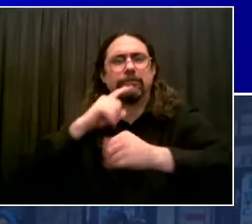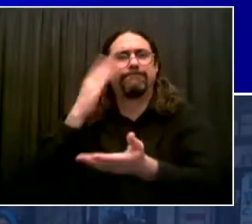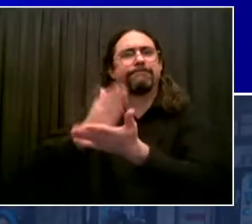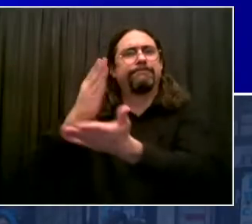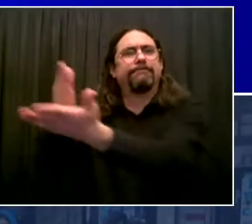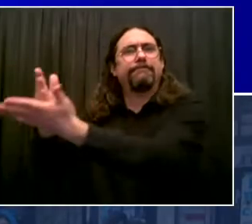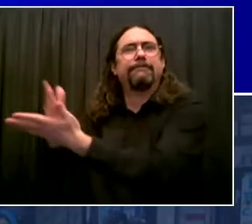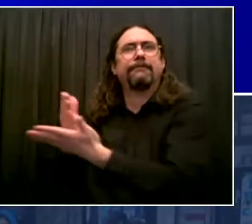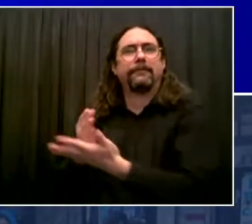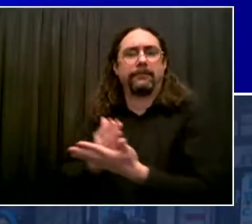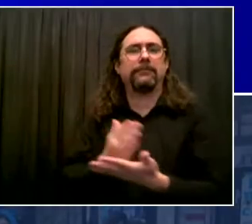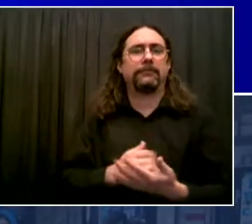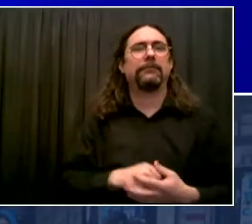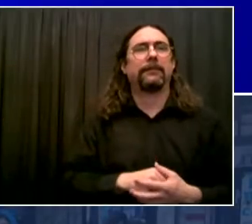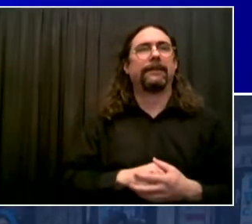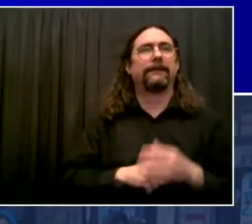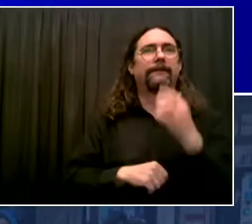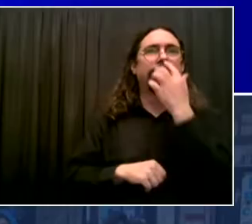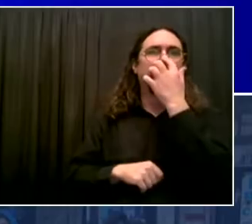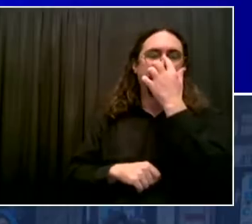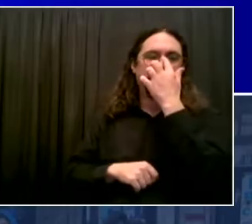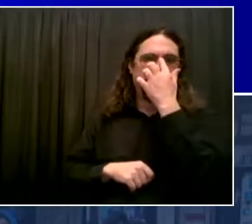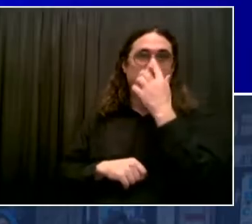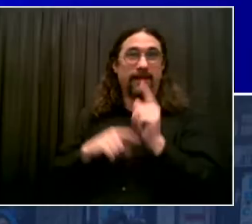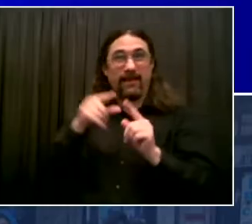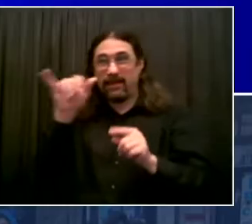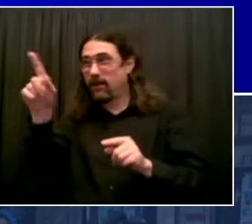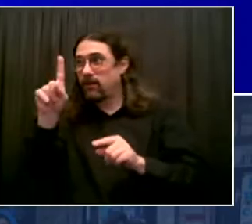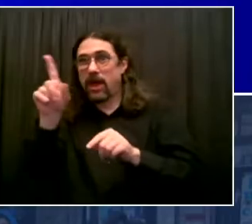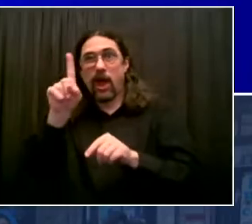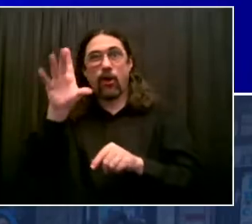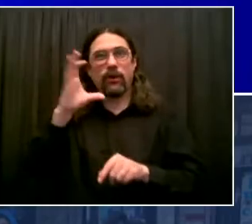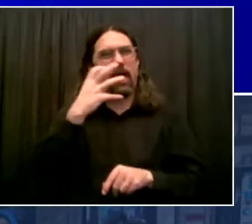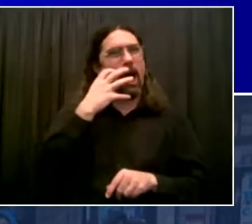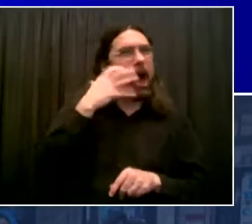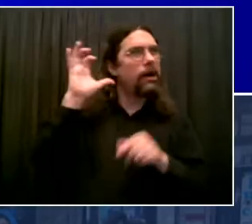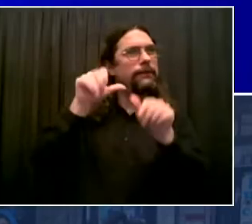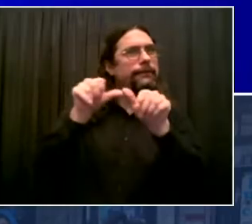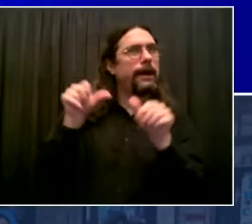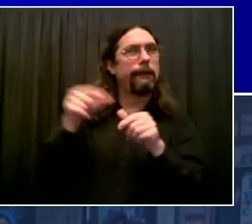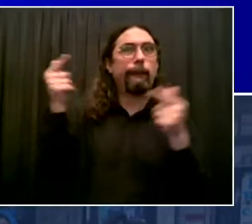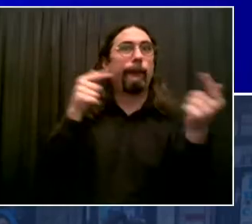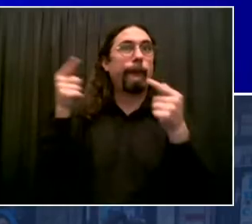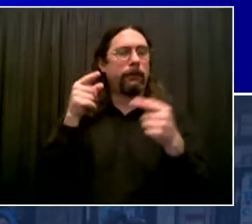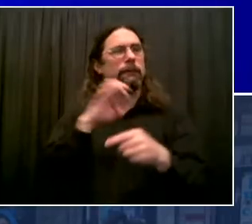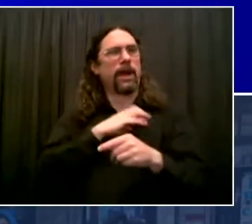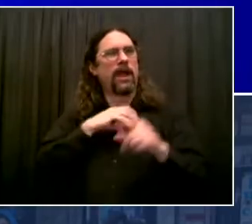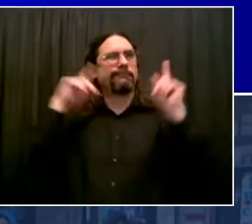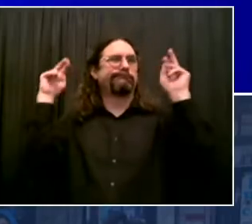REALIZING THAT IT IS A VERY FEW PEOPLE COMMIT MOST OF THE